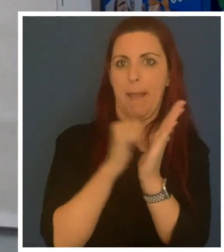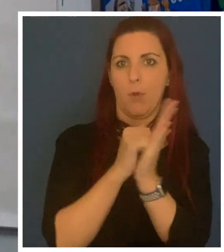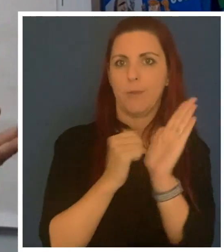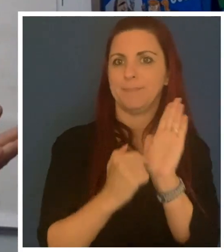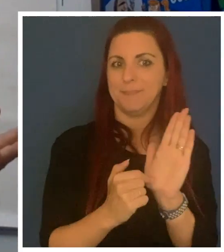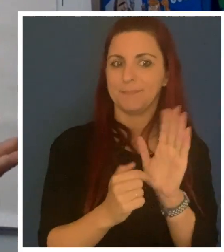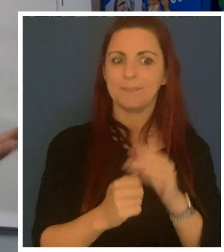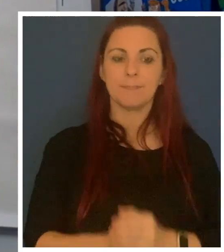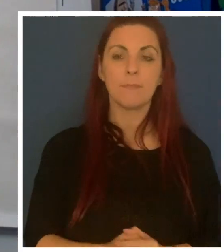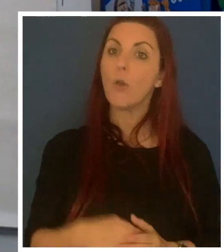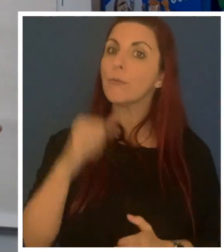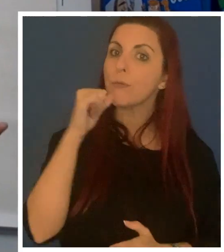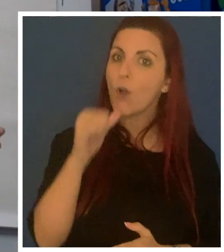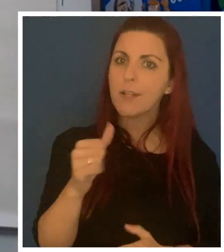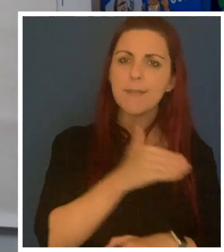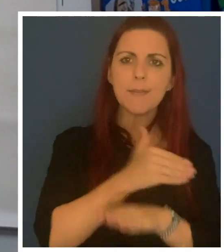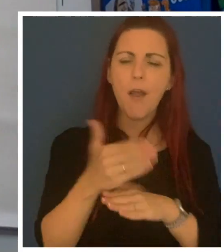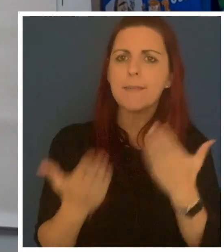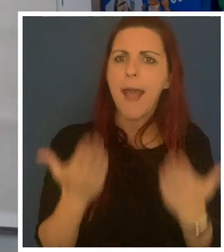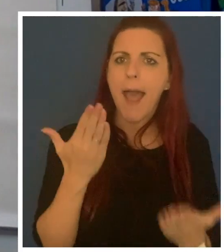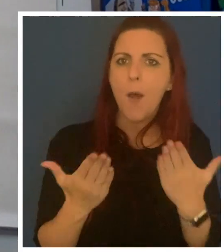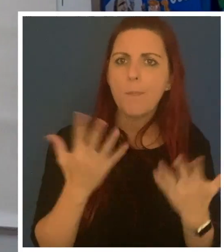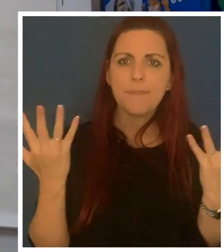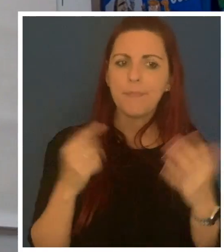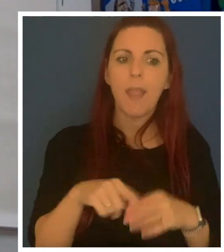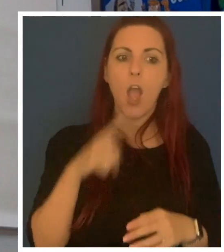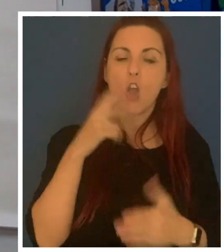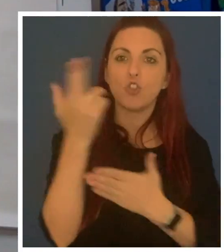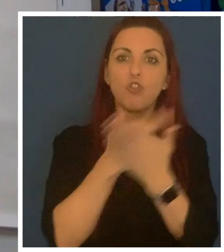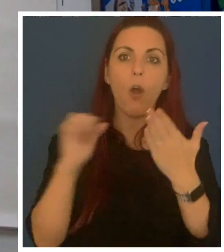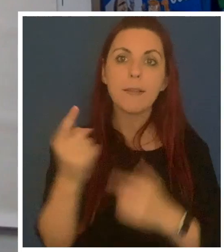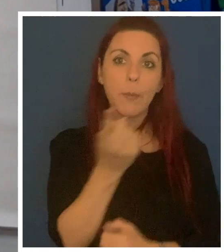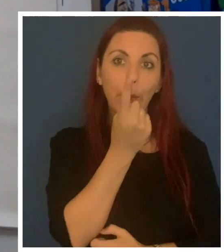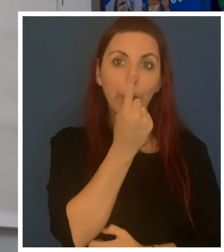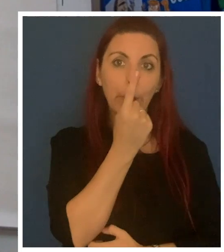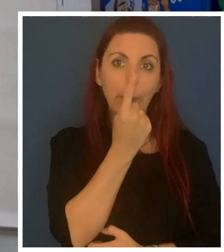So we're going to start off drawing Guzzler with his nose, now Guzzler has